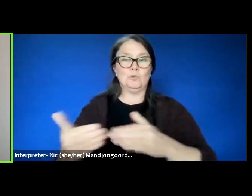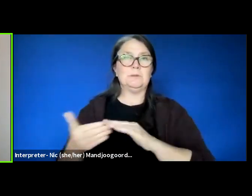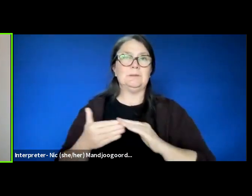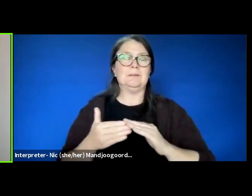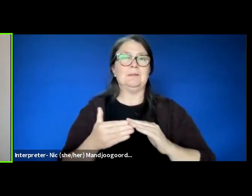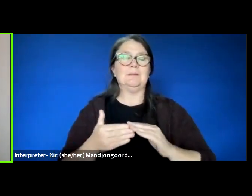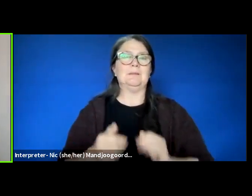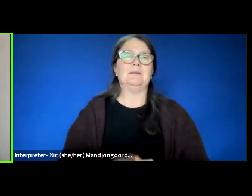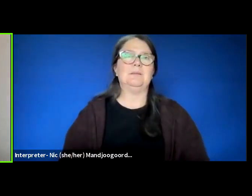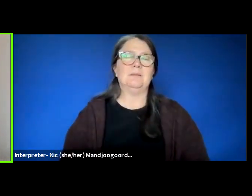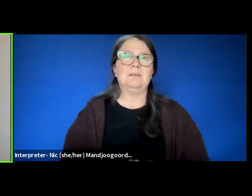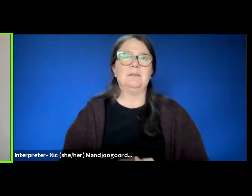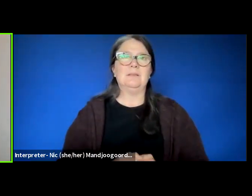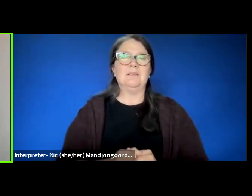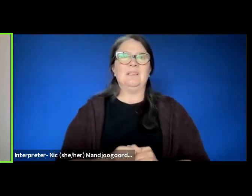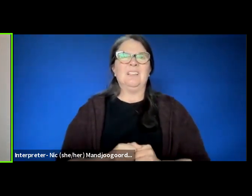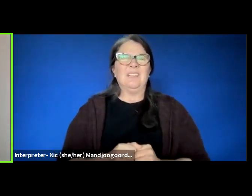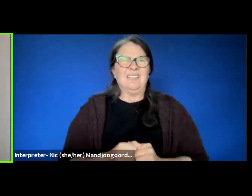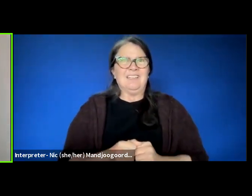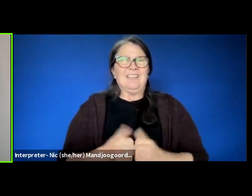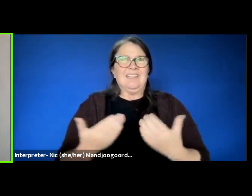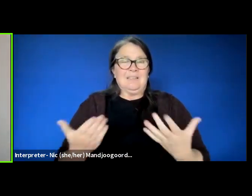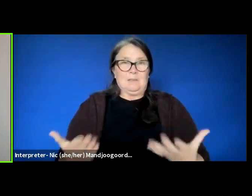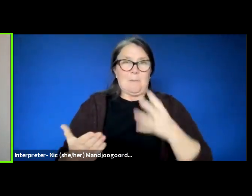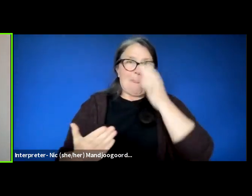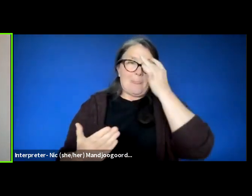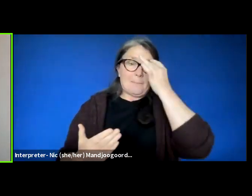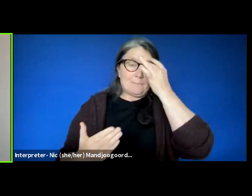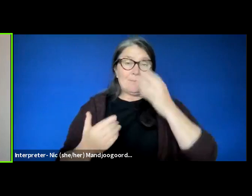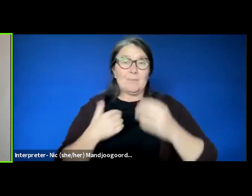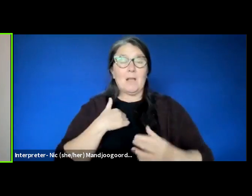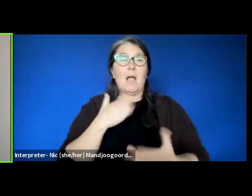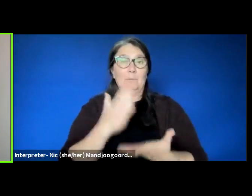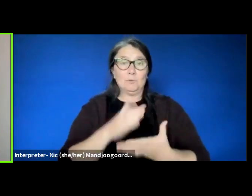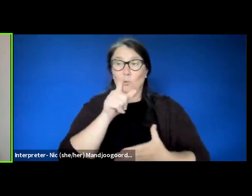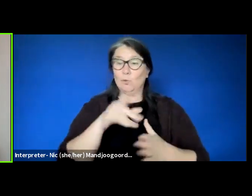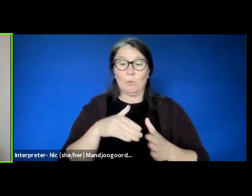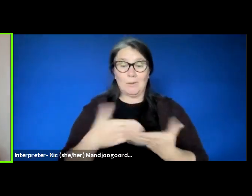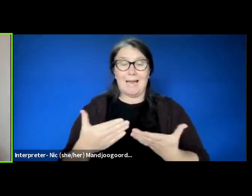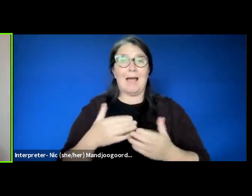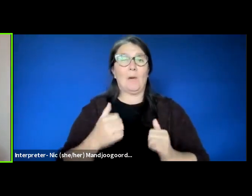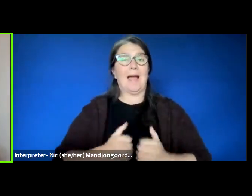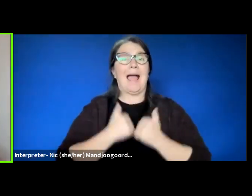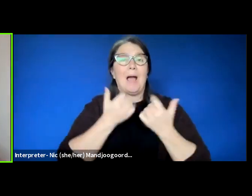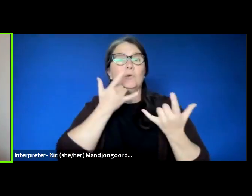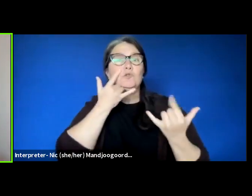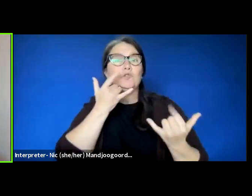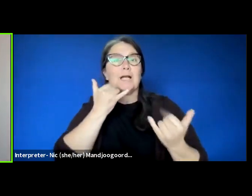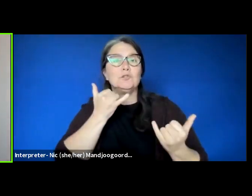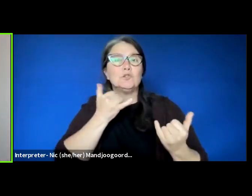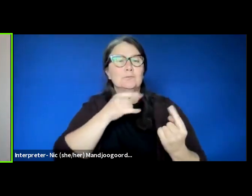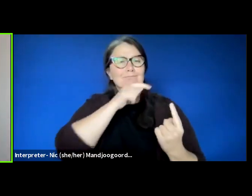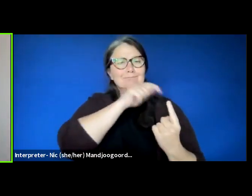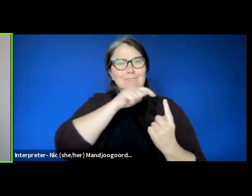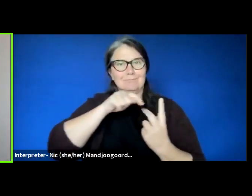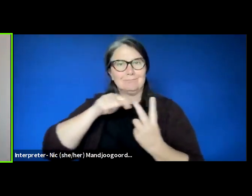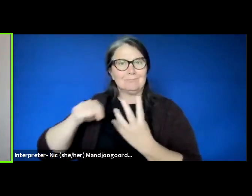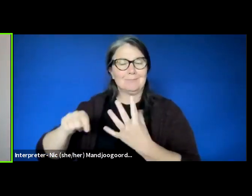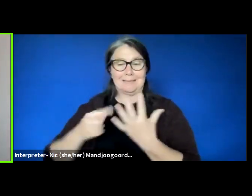it and a board member of the LGBT I legal service. While I'm sure you're giving While I'm sure you're giving our judges a virtual round of applause. I can let you know